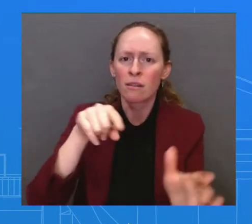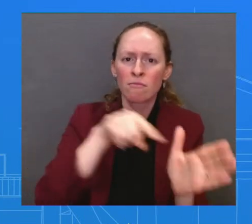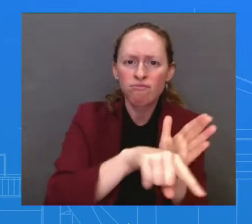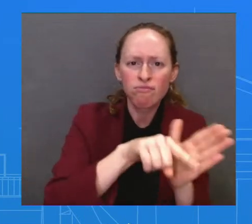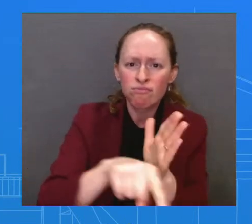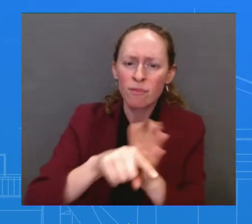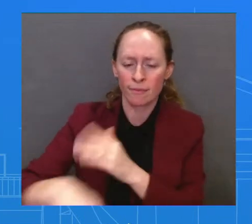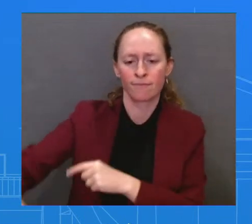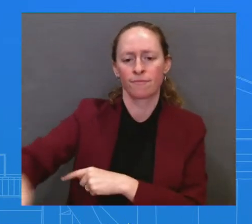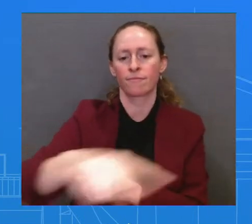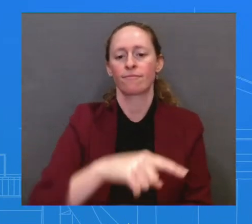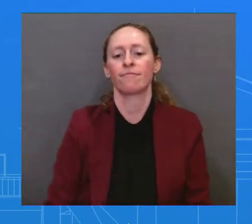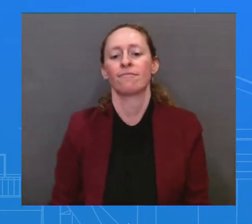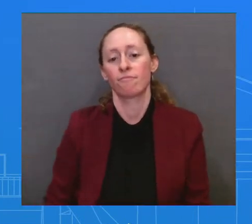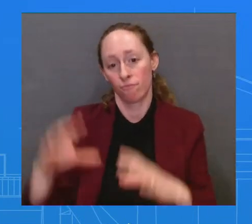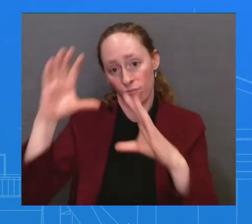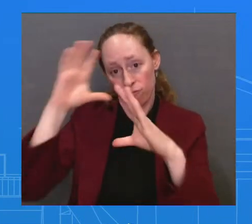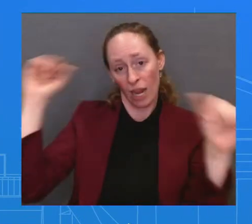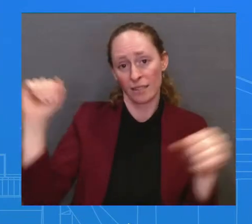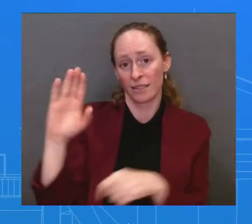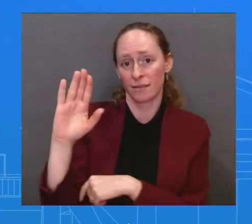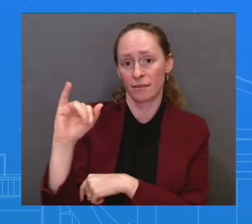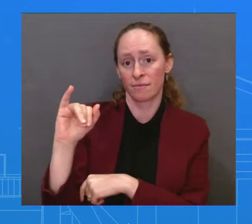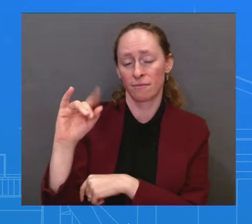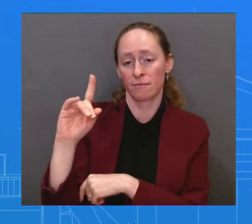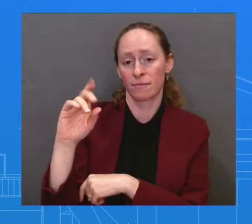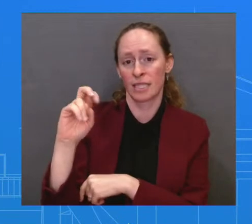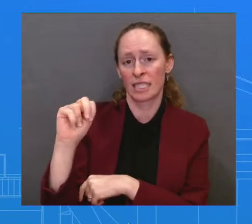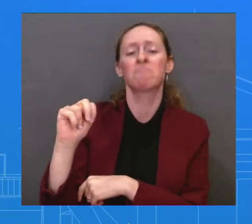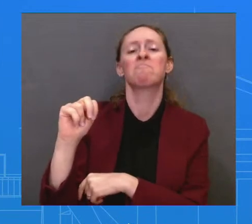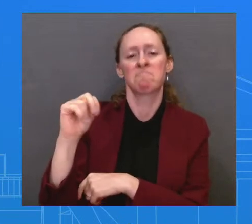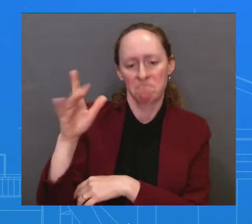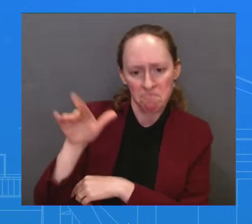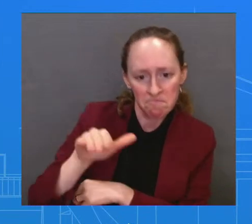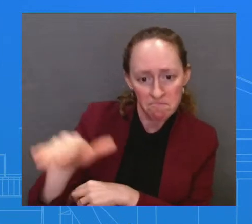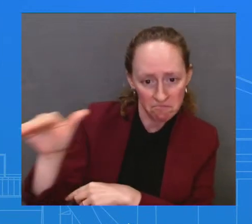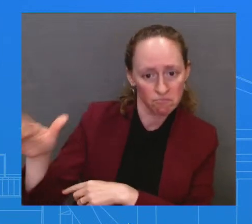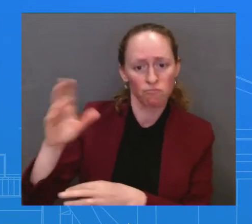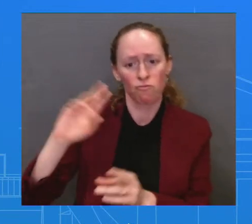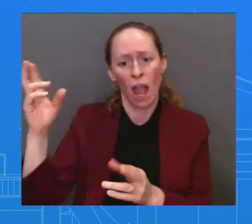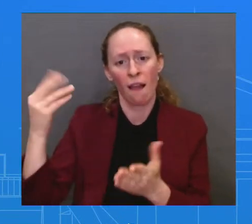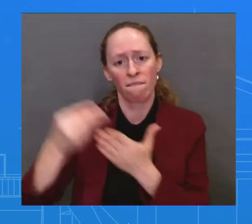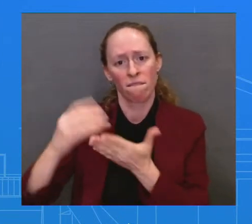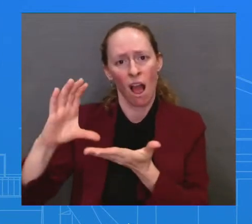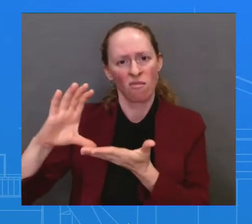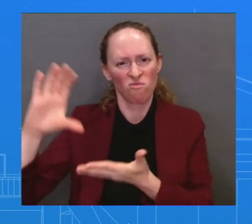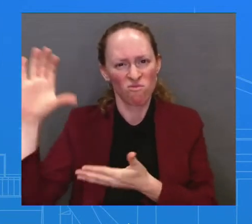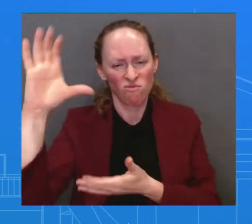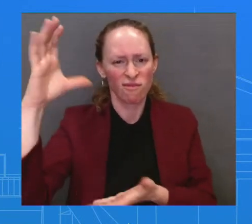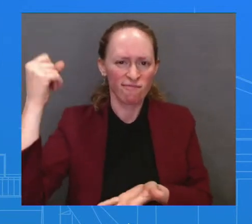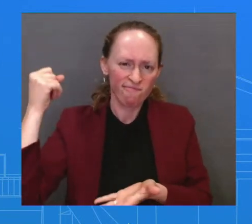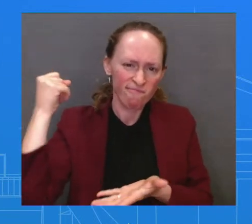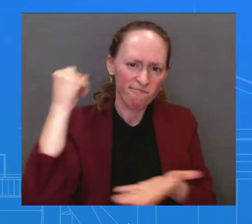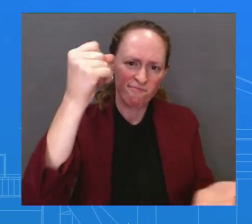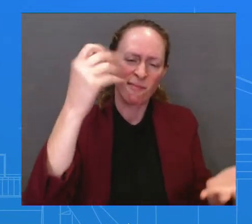that includes significant air defense capabilities to help Ukraine protect its people. These capabilities will help Ukraine